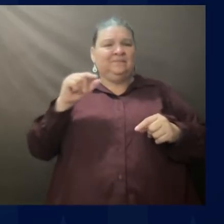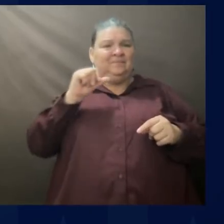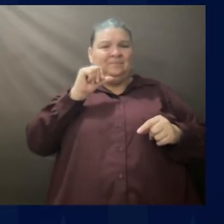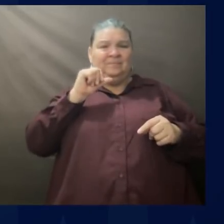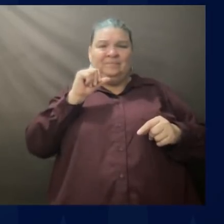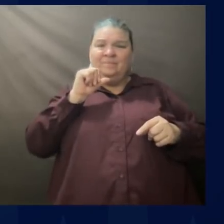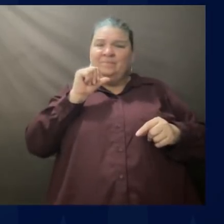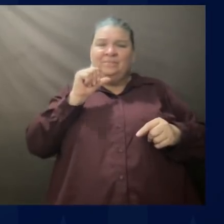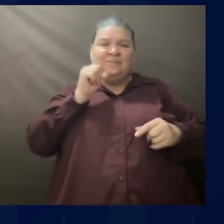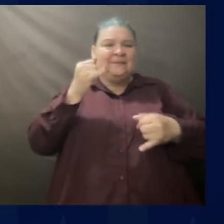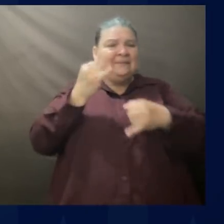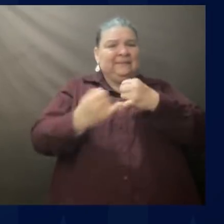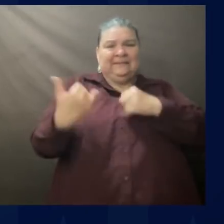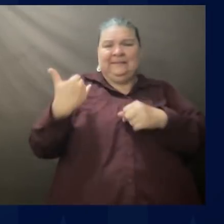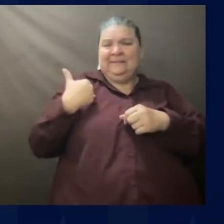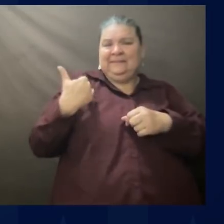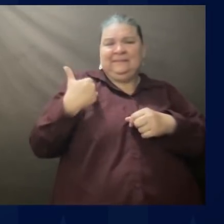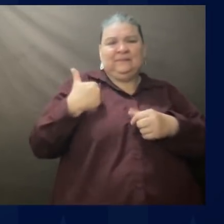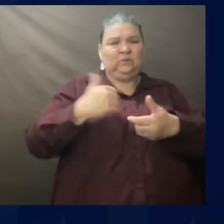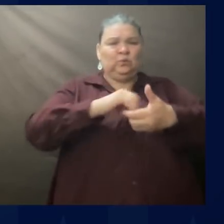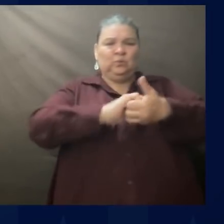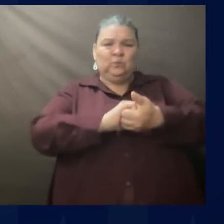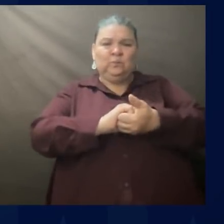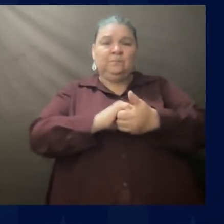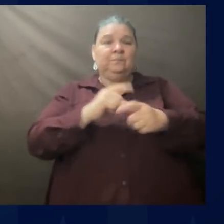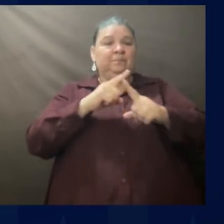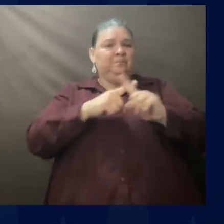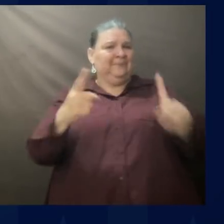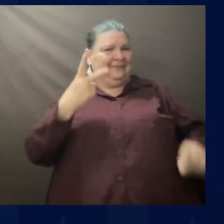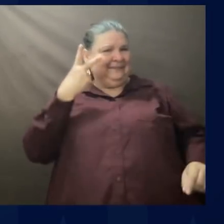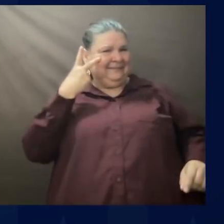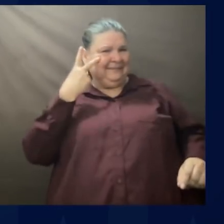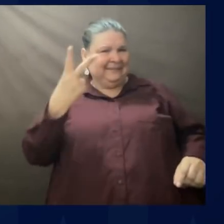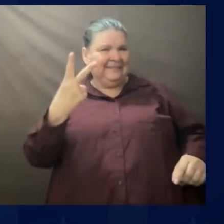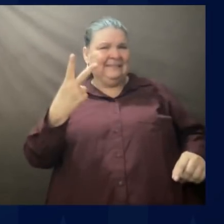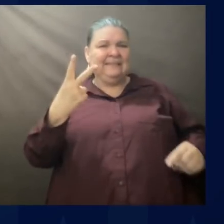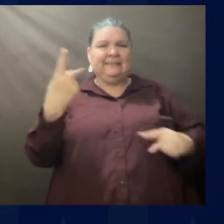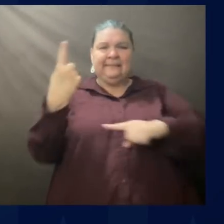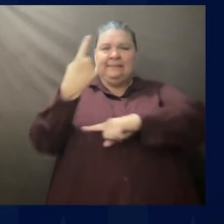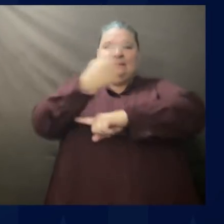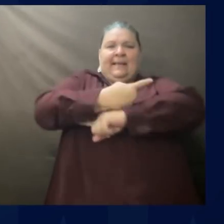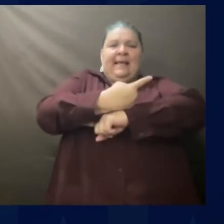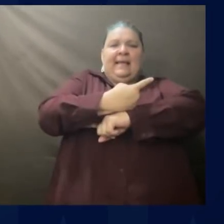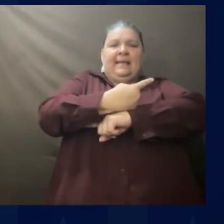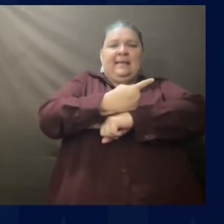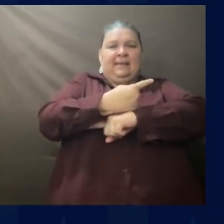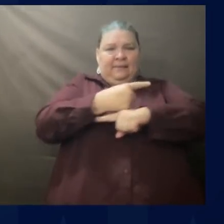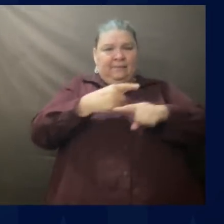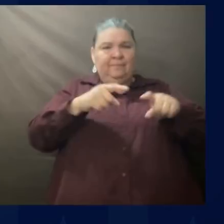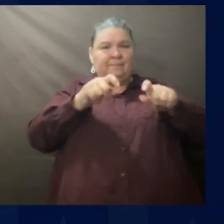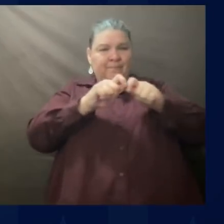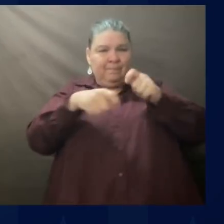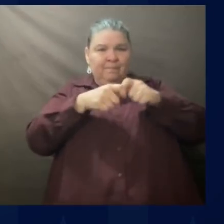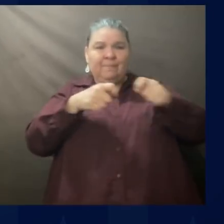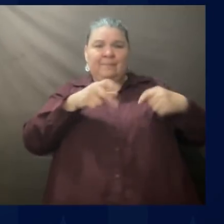I pinned his bars on him as a second lieutenant. I see him with me down at the Delaware